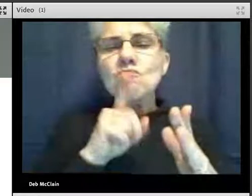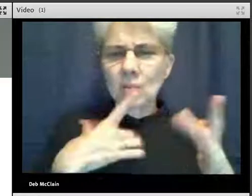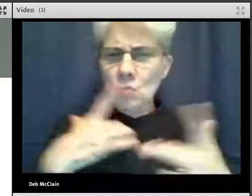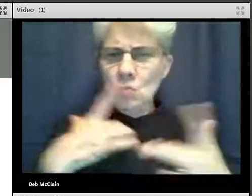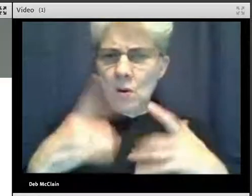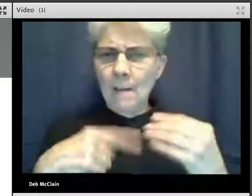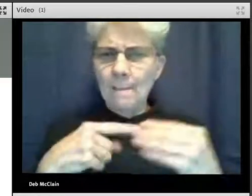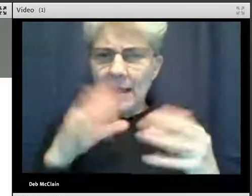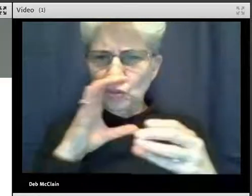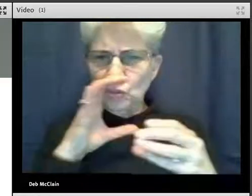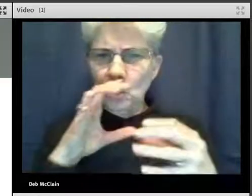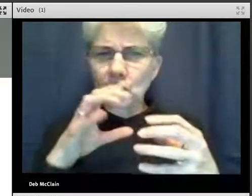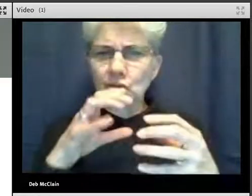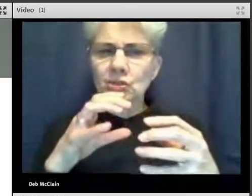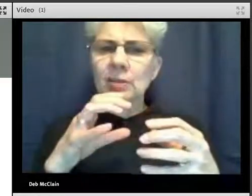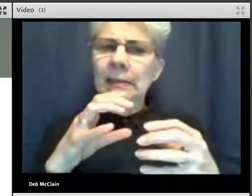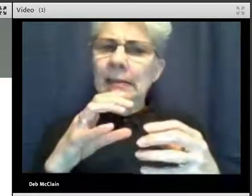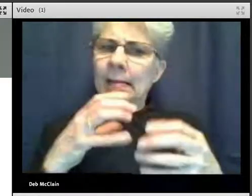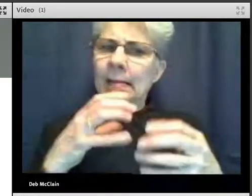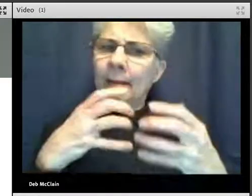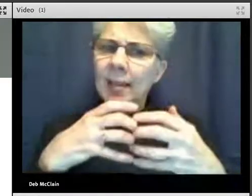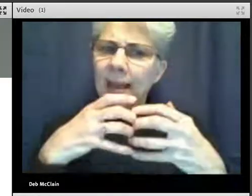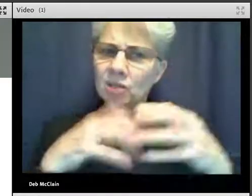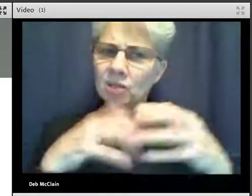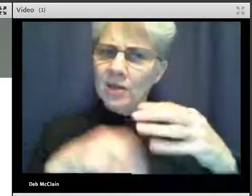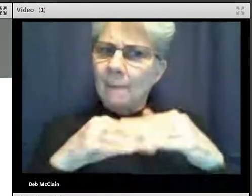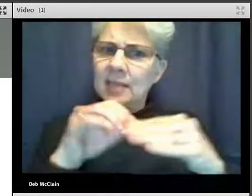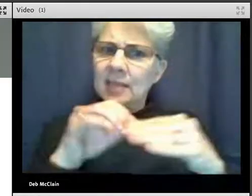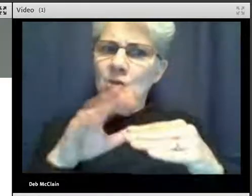about search engine optimization on your page, you spend a lot of time doing this.